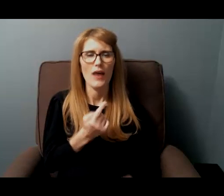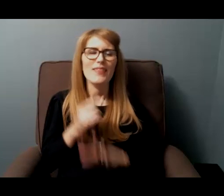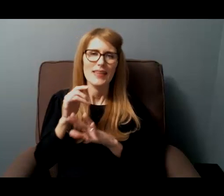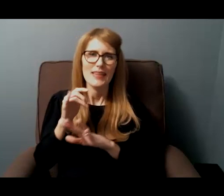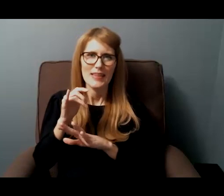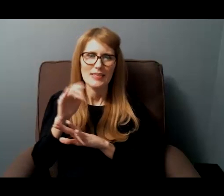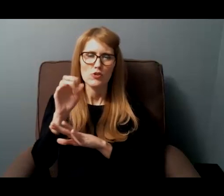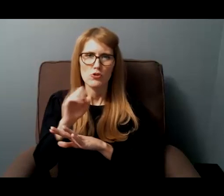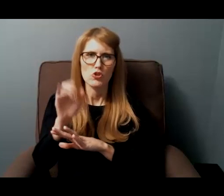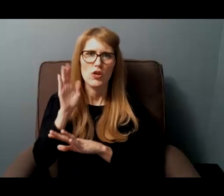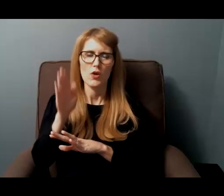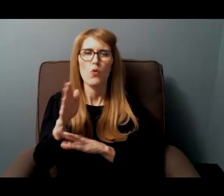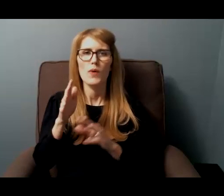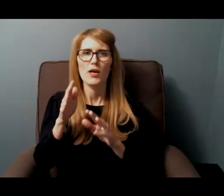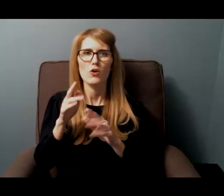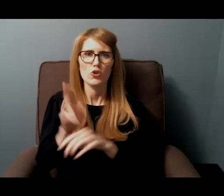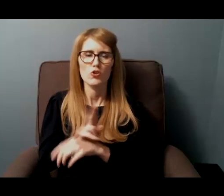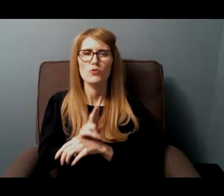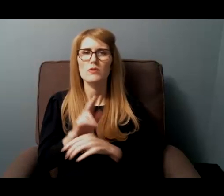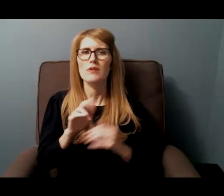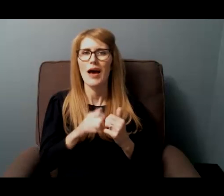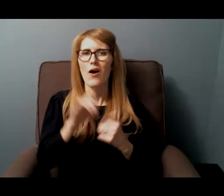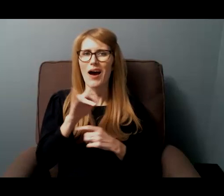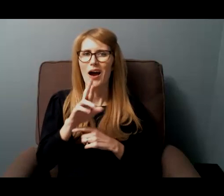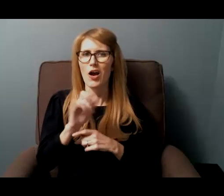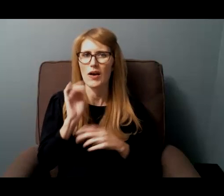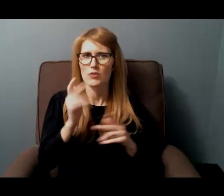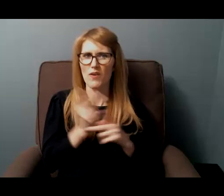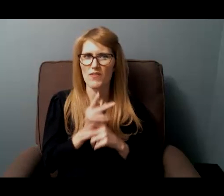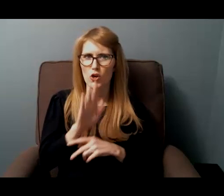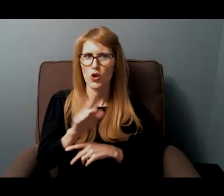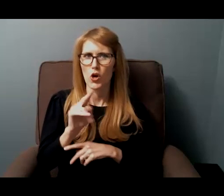be calculating your net profit, and then that's basically the foundation for what your NESE is.